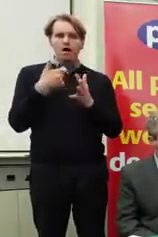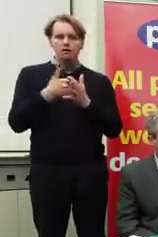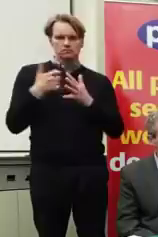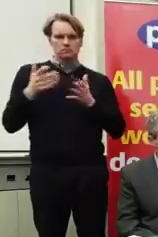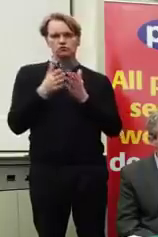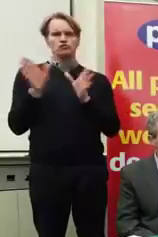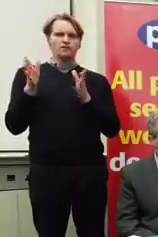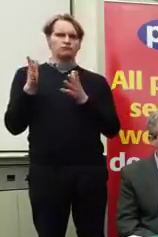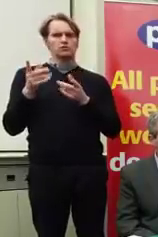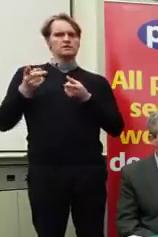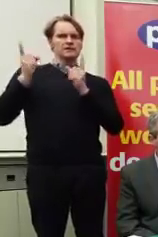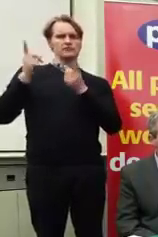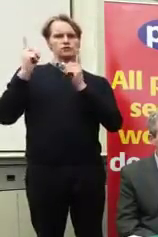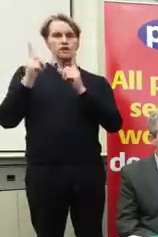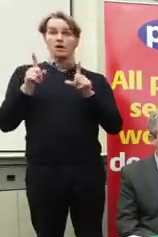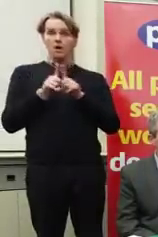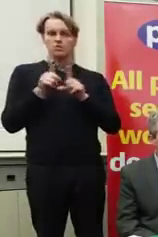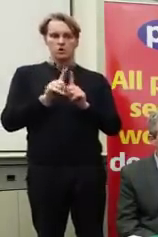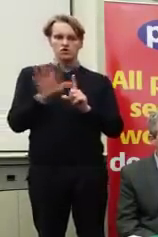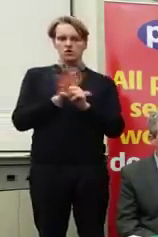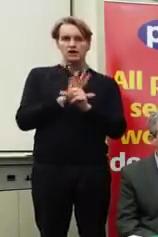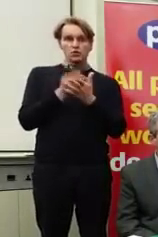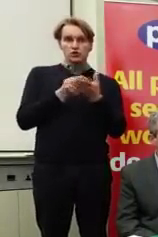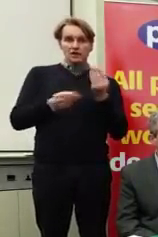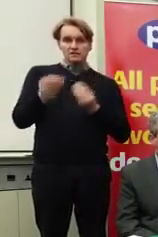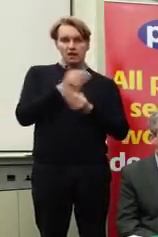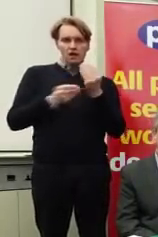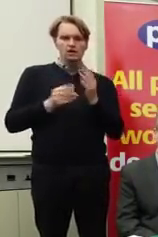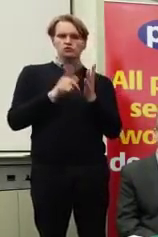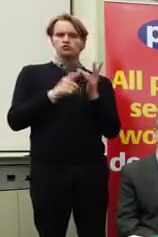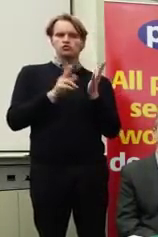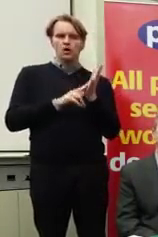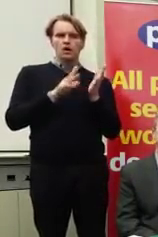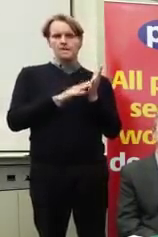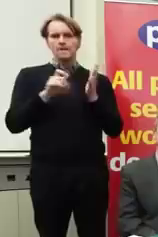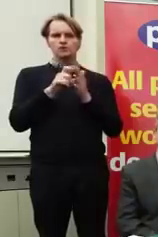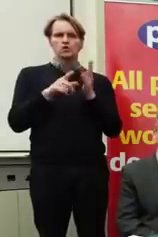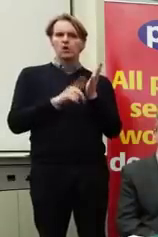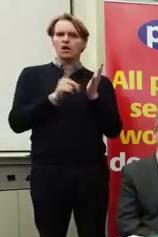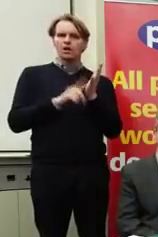the Shadow Chancellor. Comrades this will last about 45 minutes and will cover the